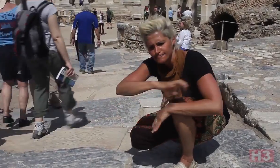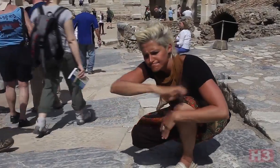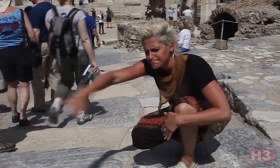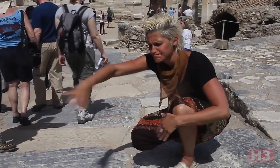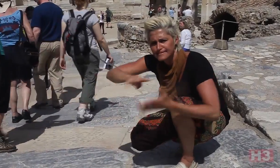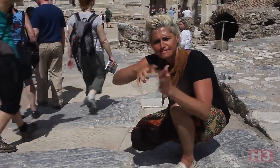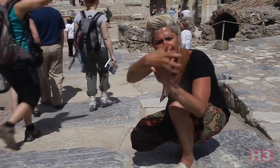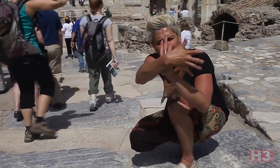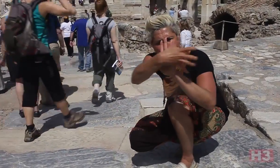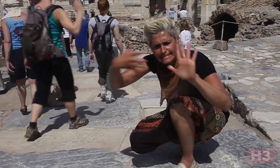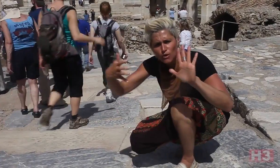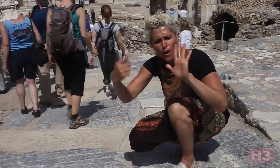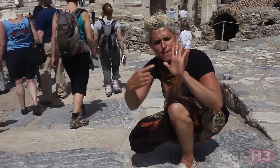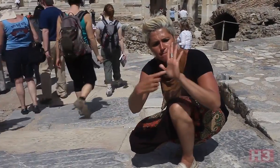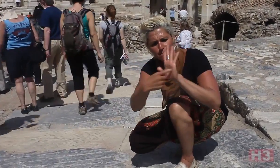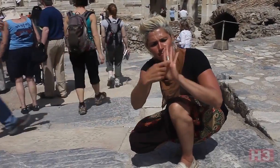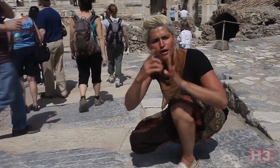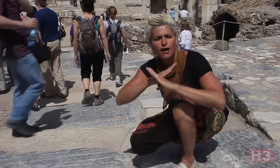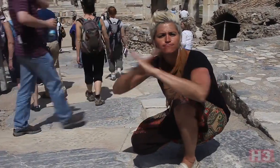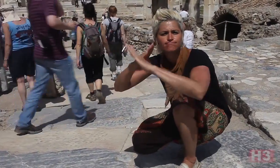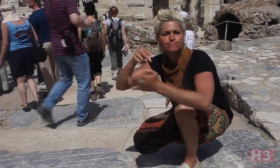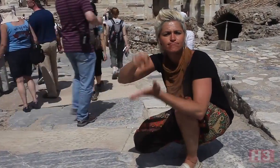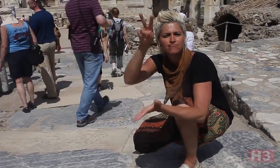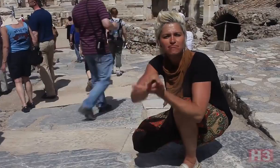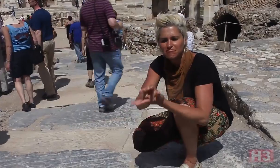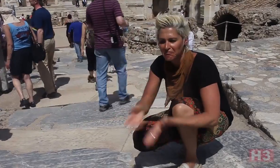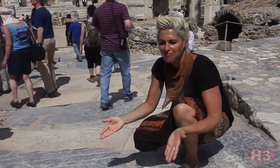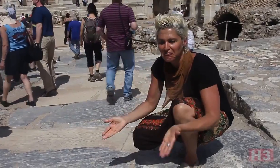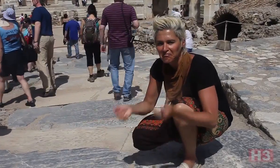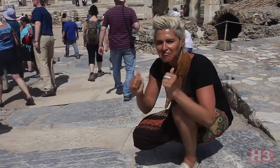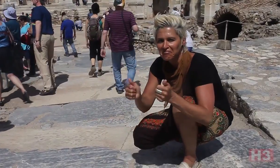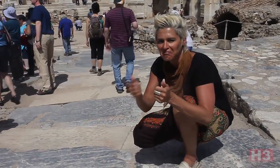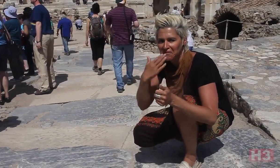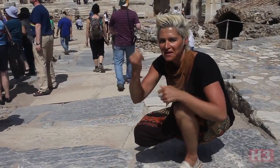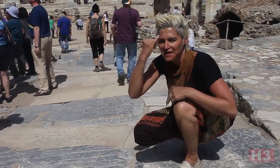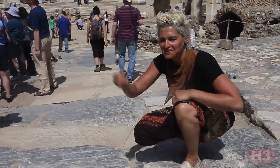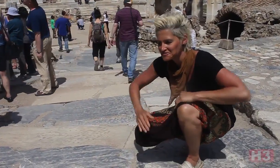The deep lines or holes prevent people from slipping. What a good idea!